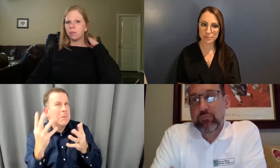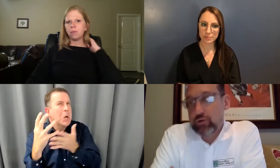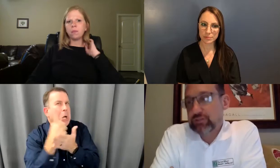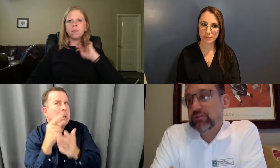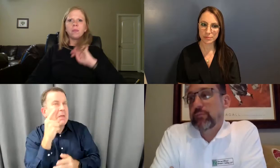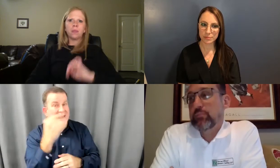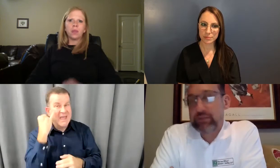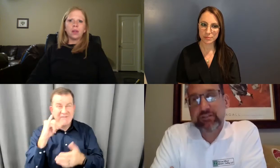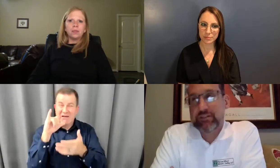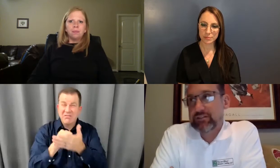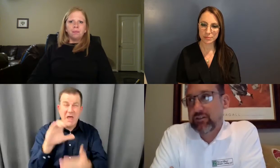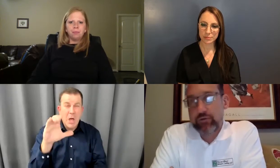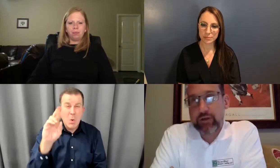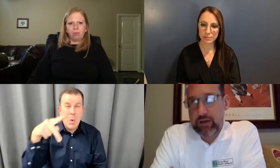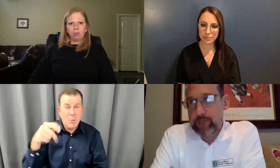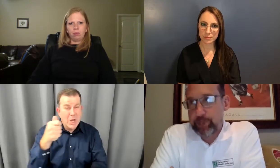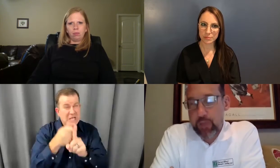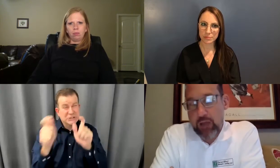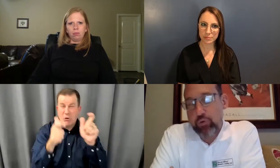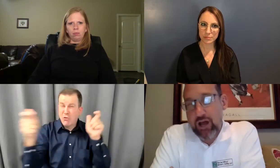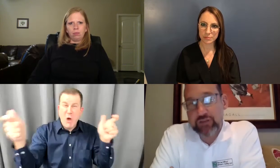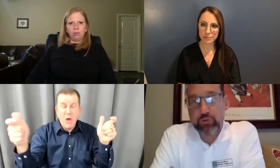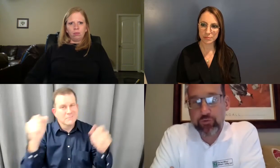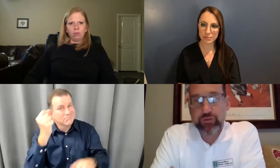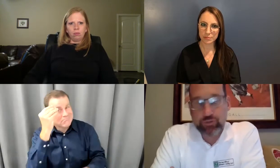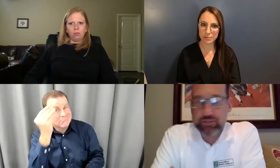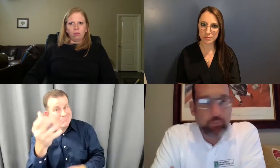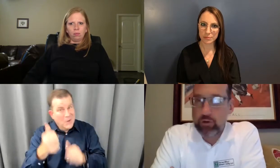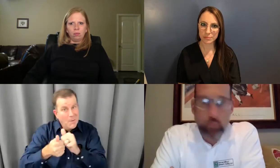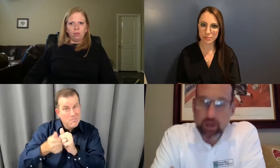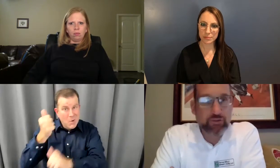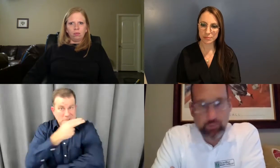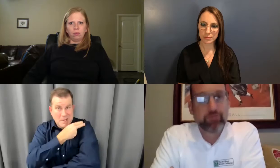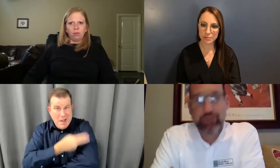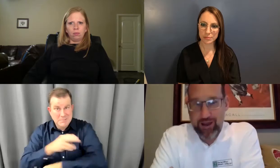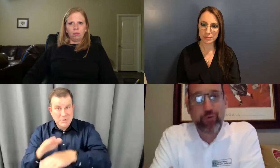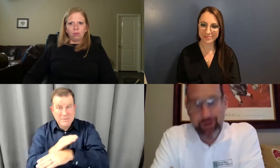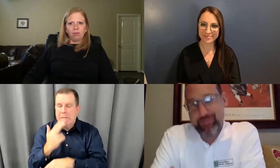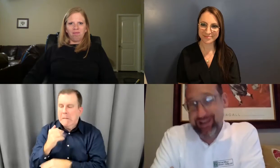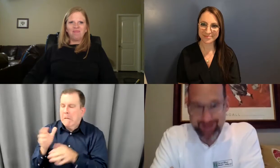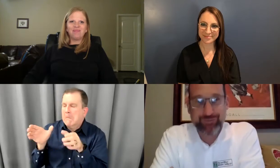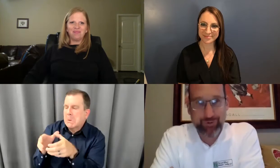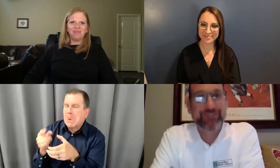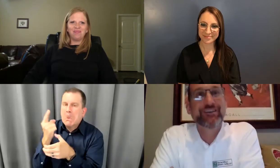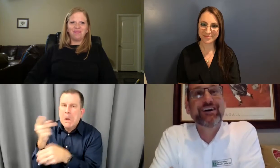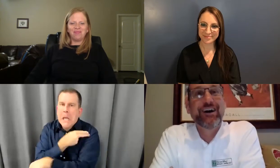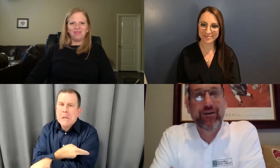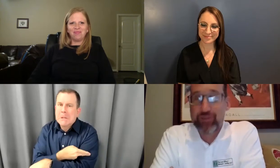and most businesses that operate hospitals, don't just operate one hospital, they operate many hospitals.